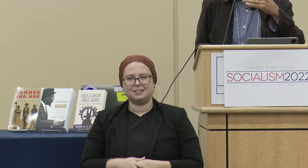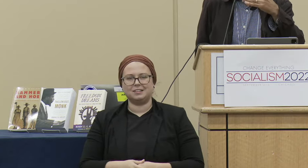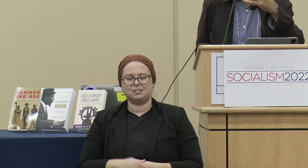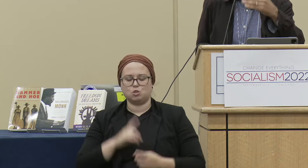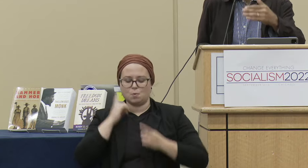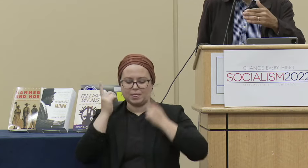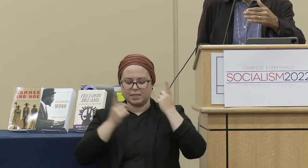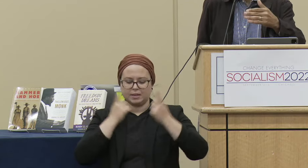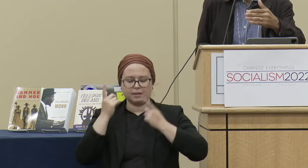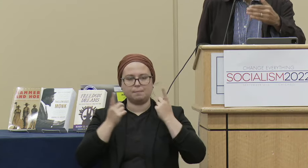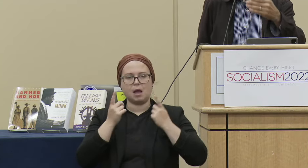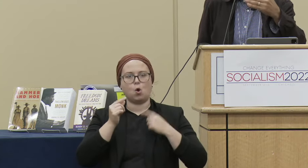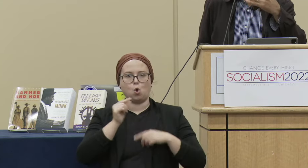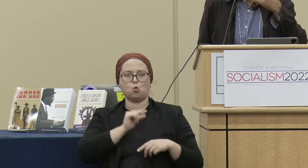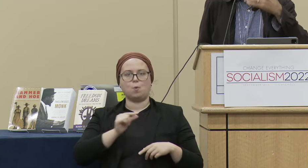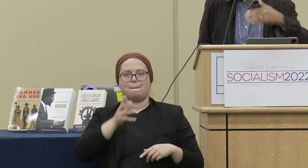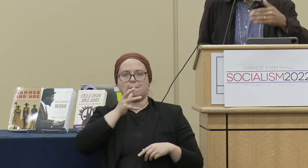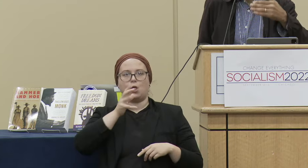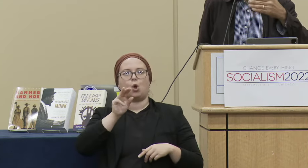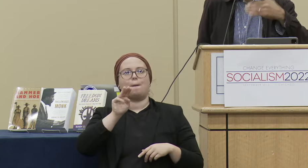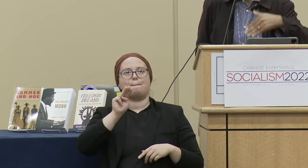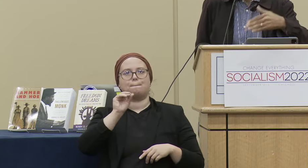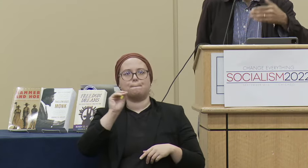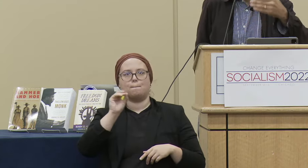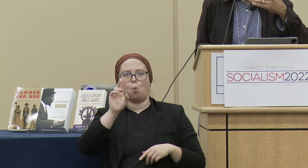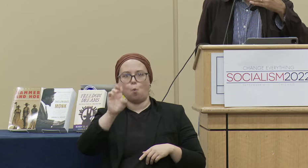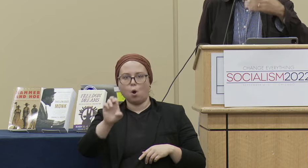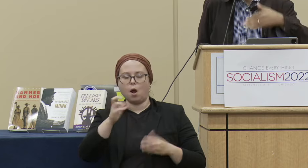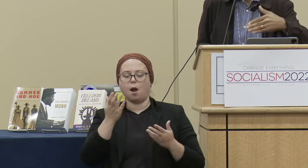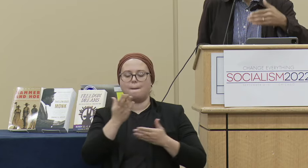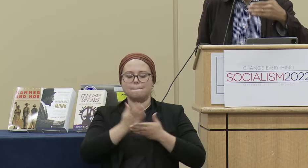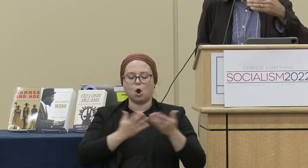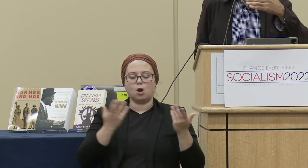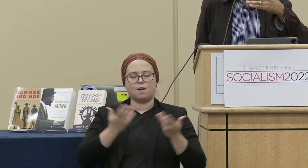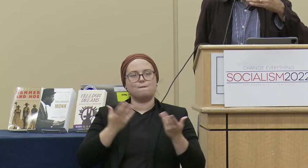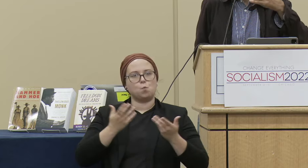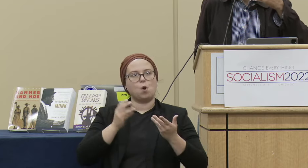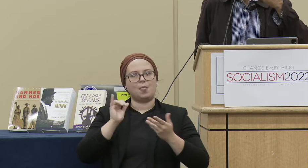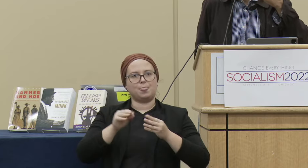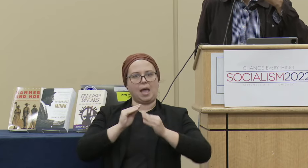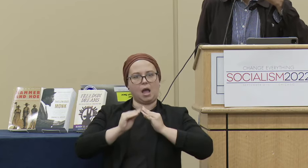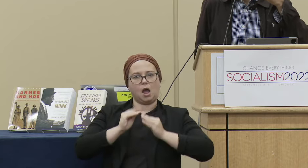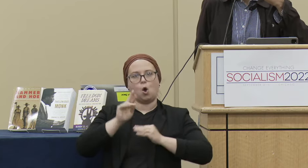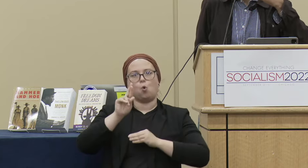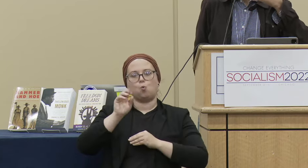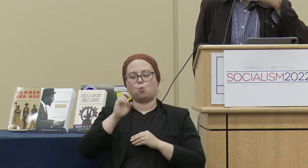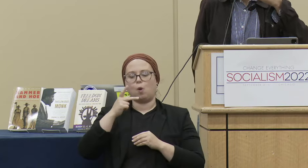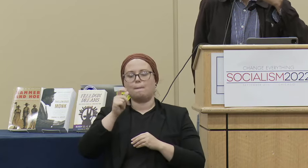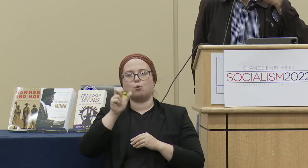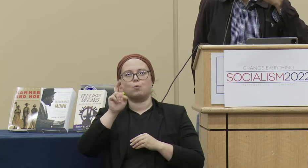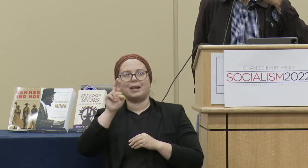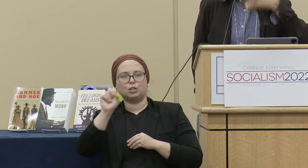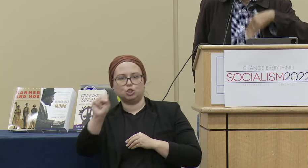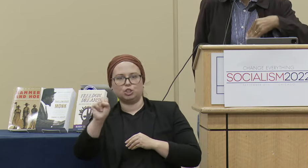payments. She's like, what? But, you know, if you think about even Queen Mother Moore, part of what reparations